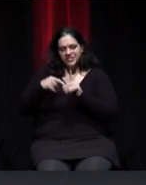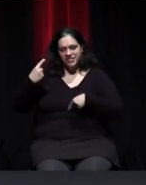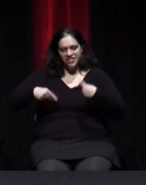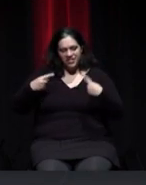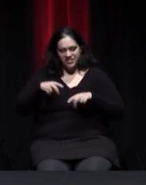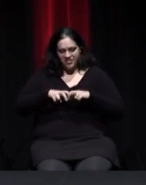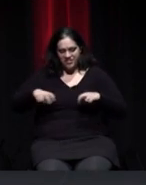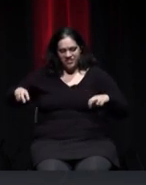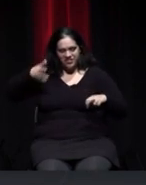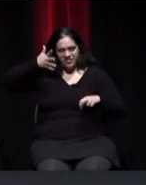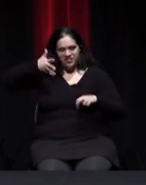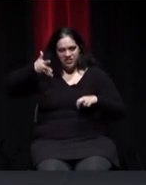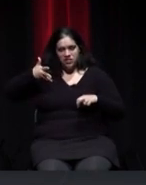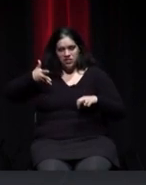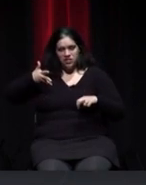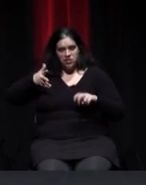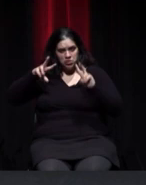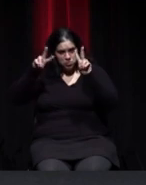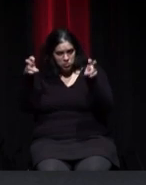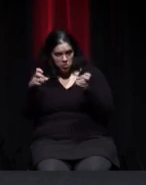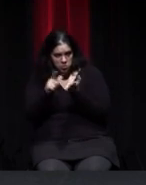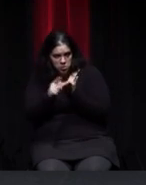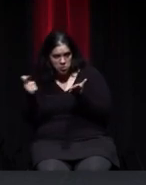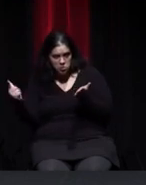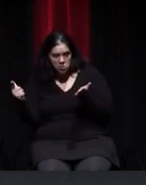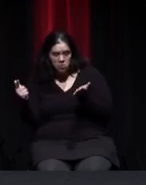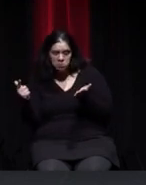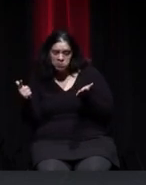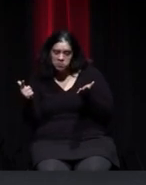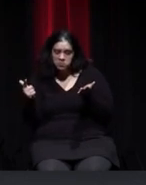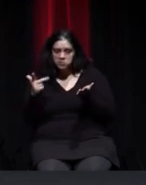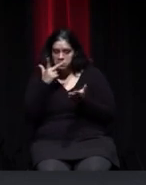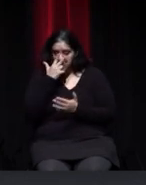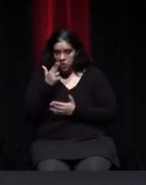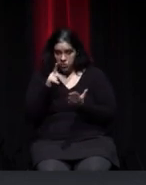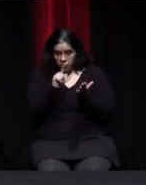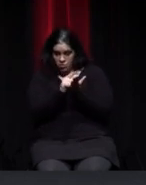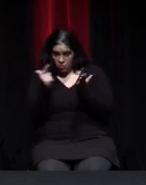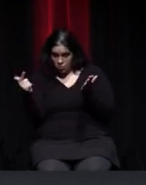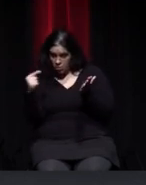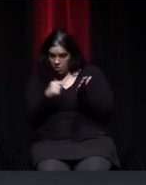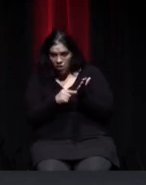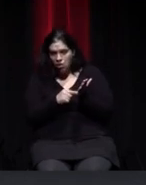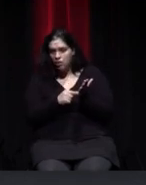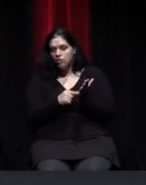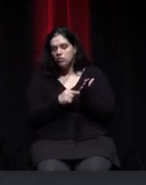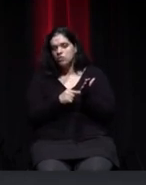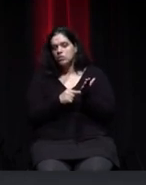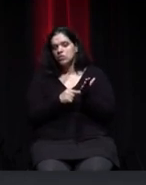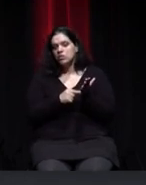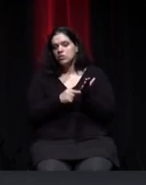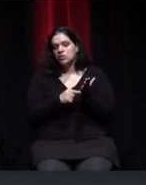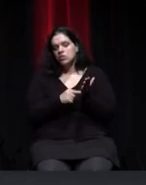concerns journalism, it seems to me journalism hasn't taken place